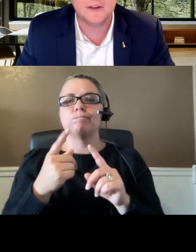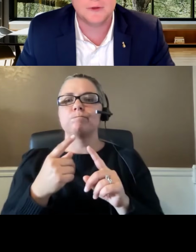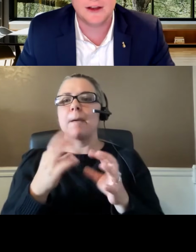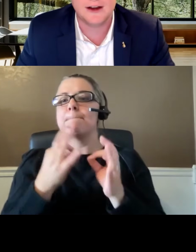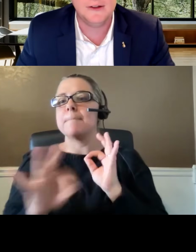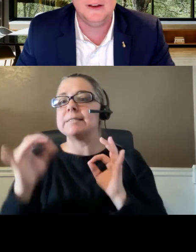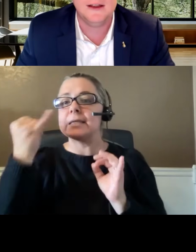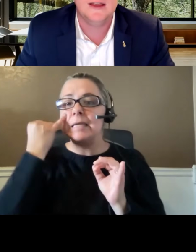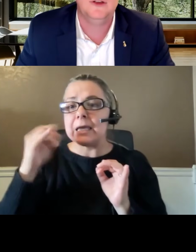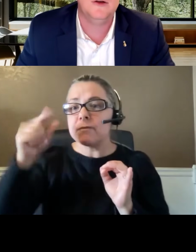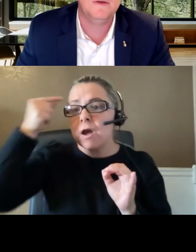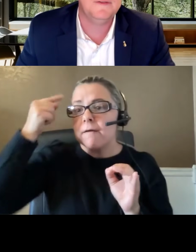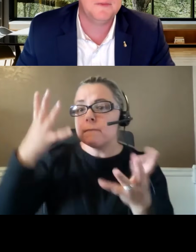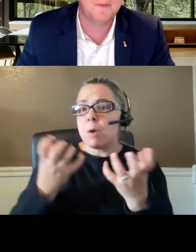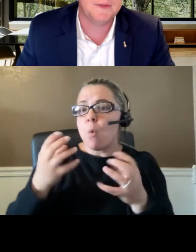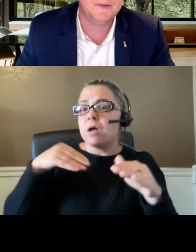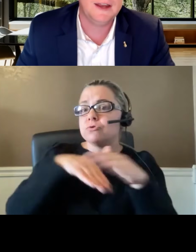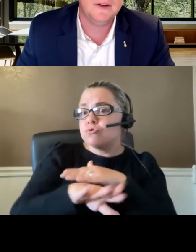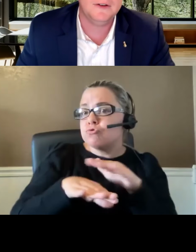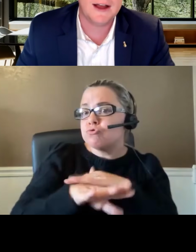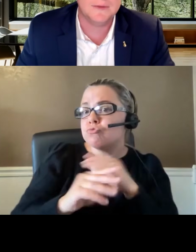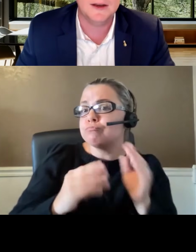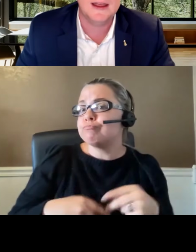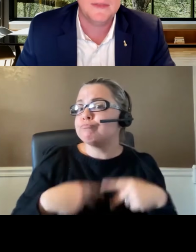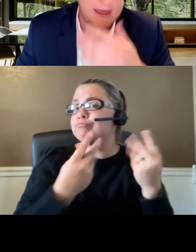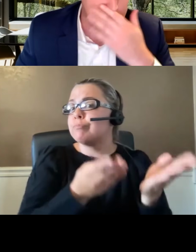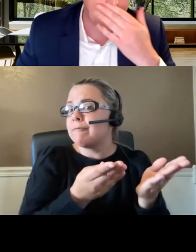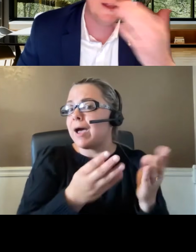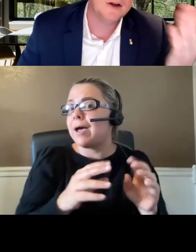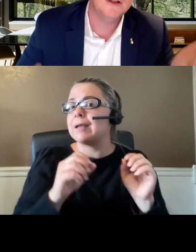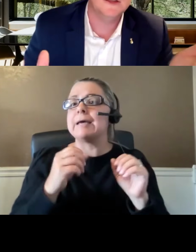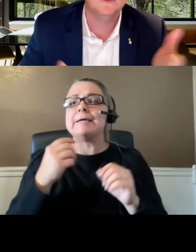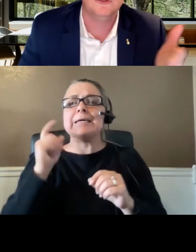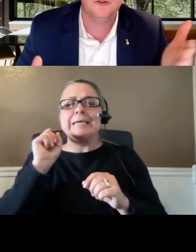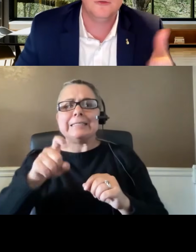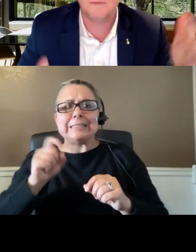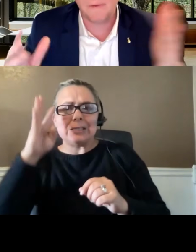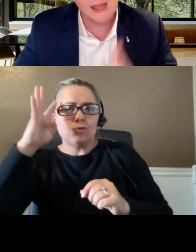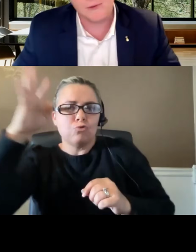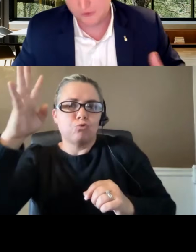accessible technology so they've come up with the standard document that we can all use to evaluate